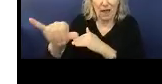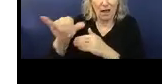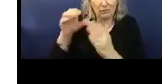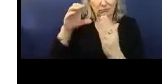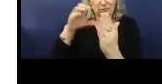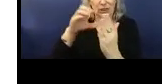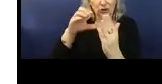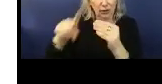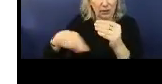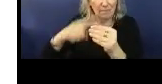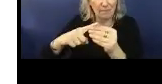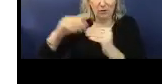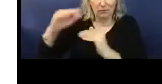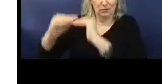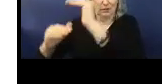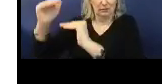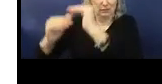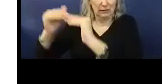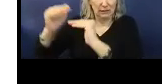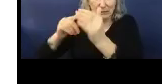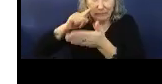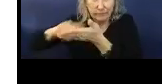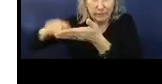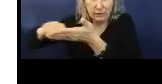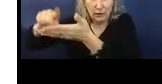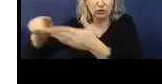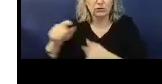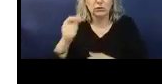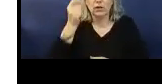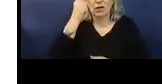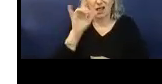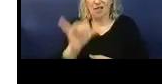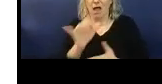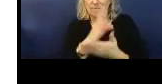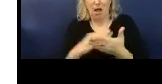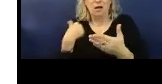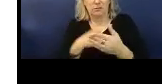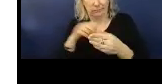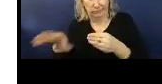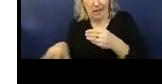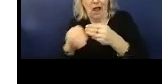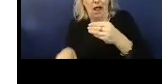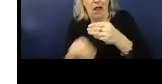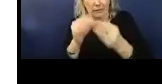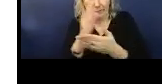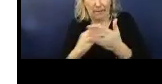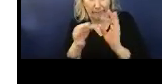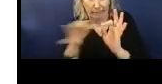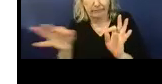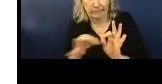This is also a section in which we made additional changes since we sent you out the rules.